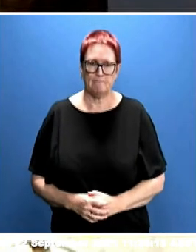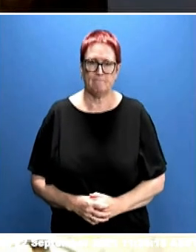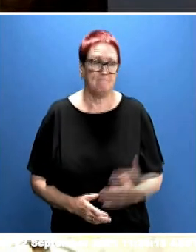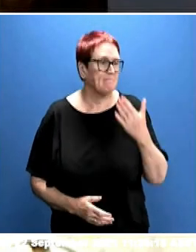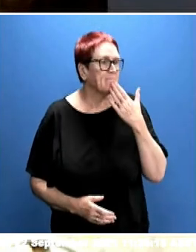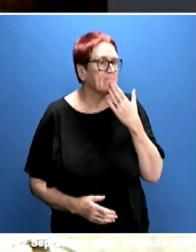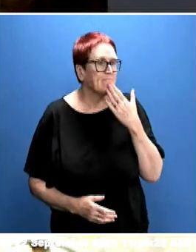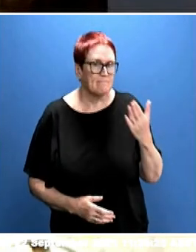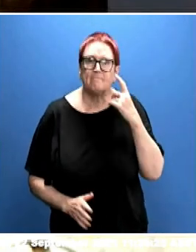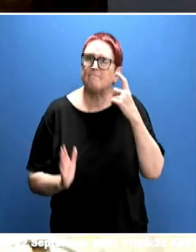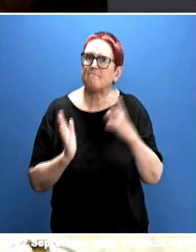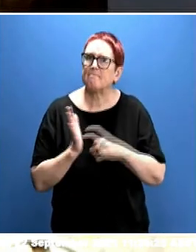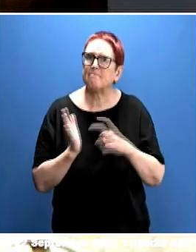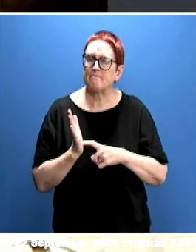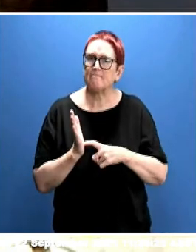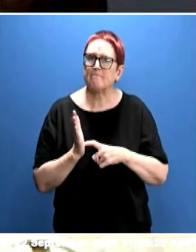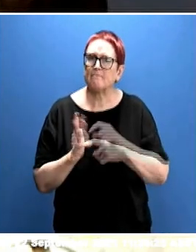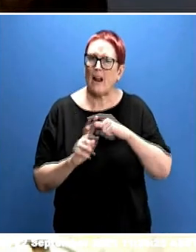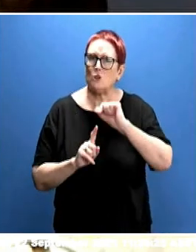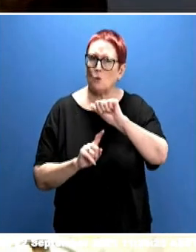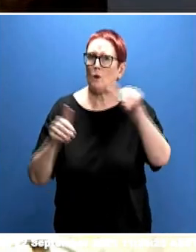Yes, thank you for that acknowledgement and introduction.